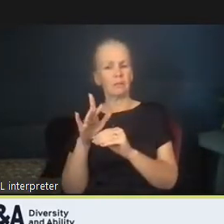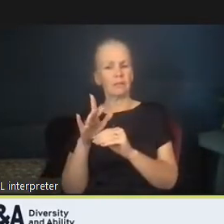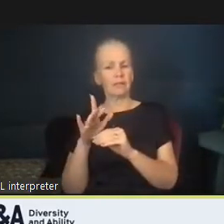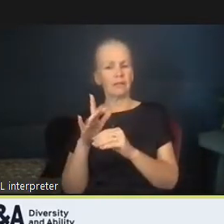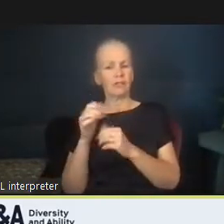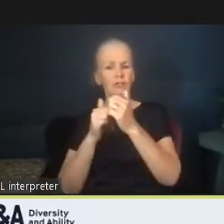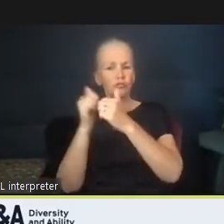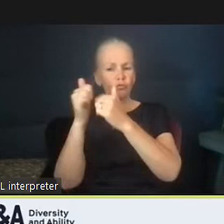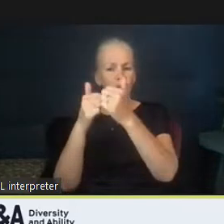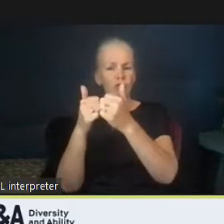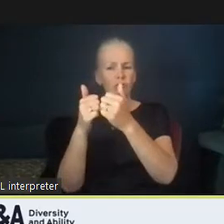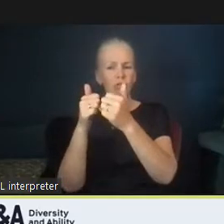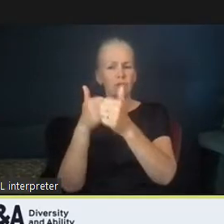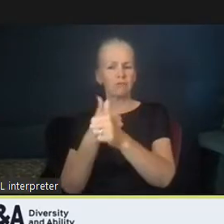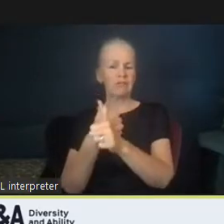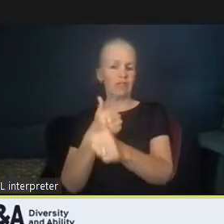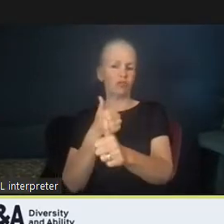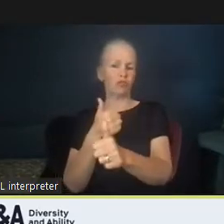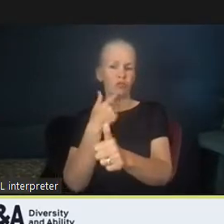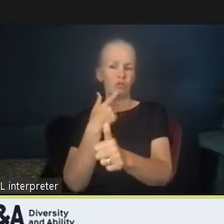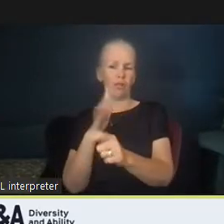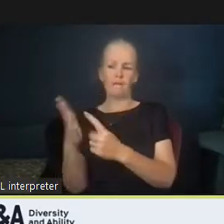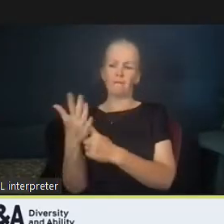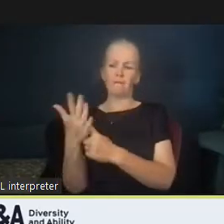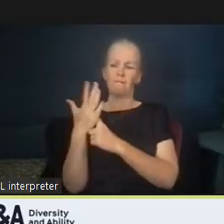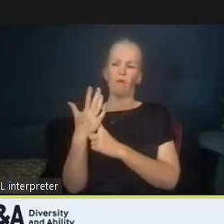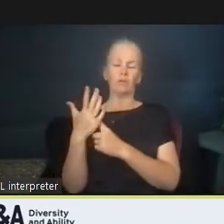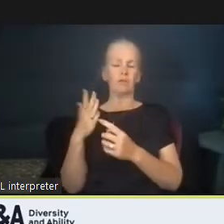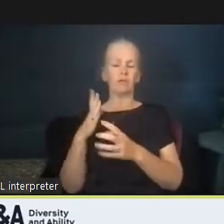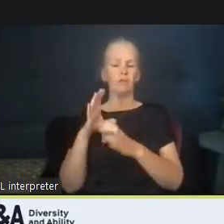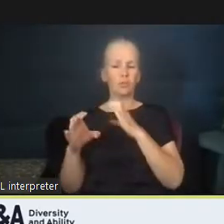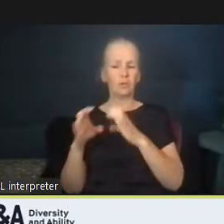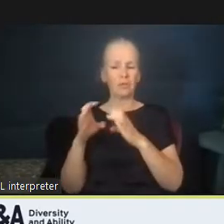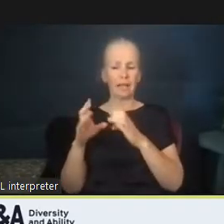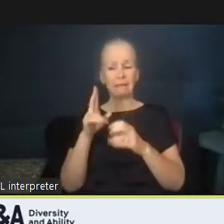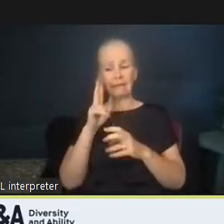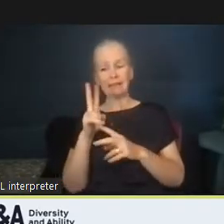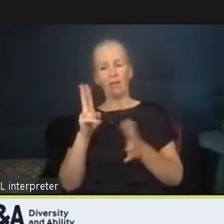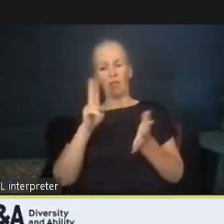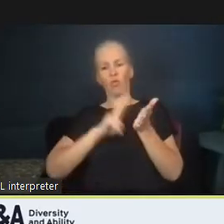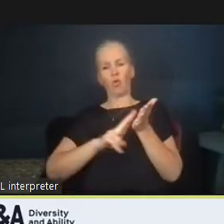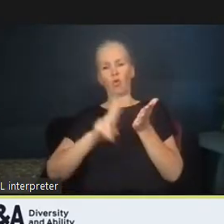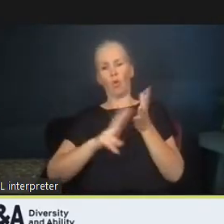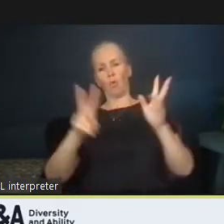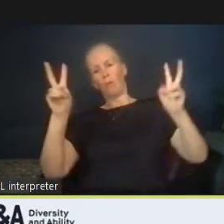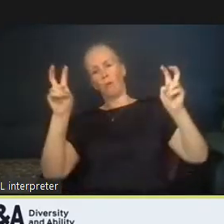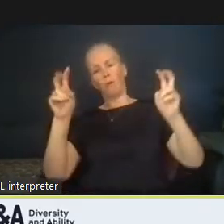institutions way of forcing us to communicate by what is seen as the norm and what what is what is